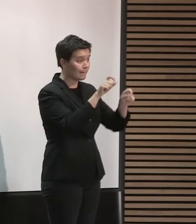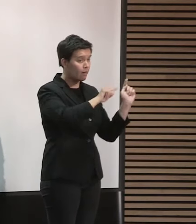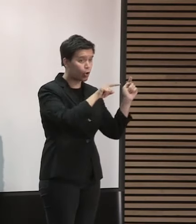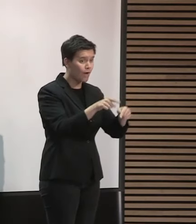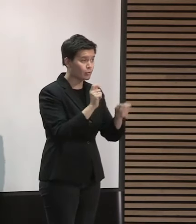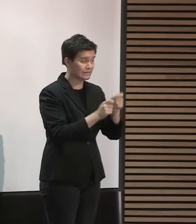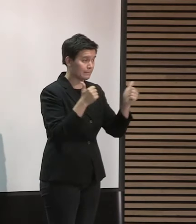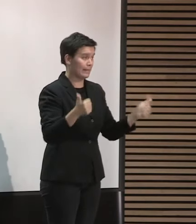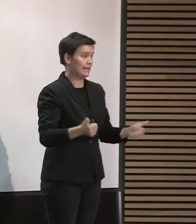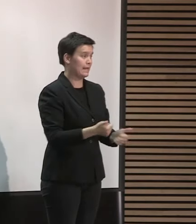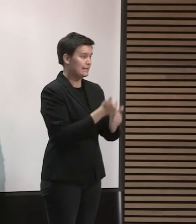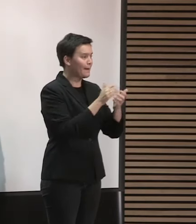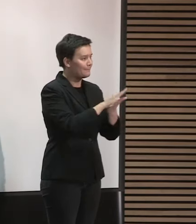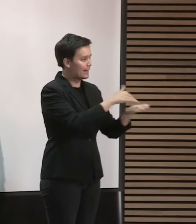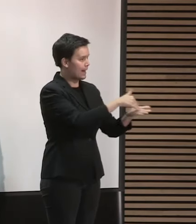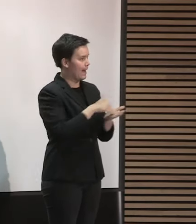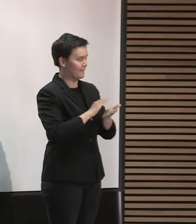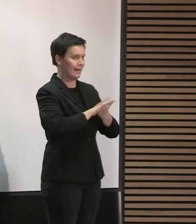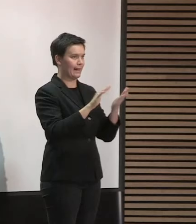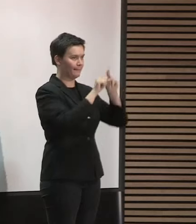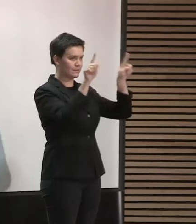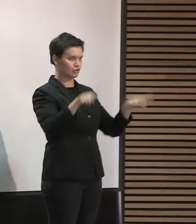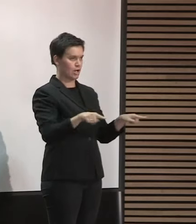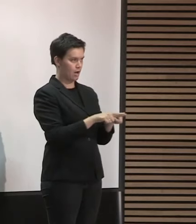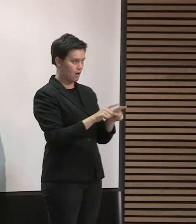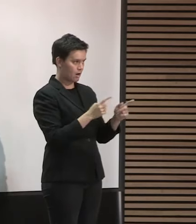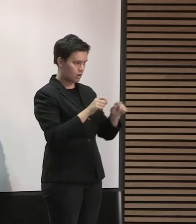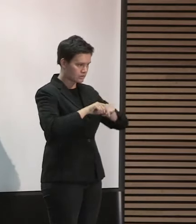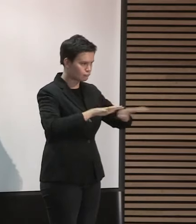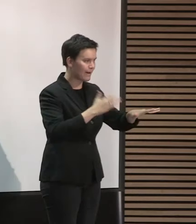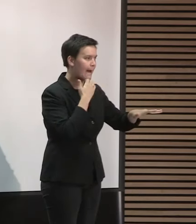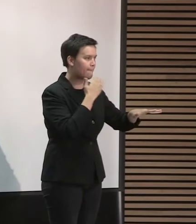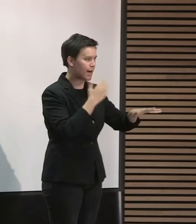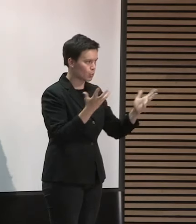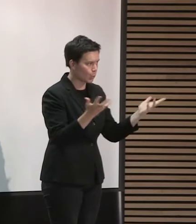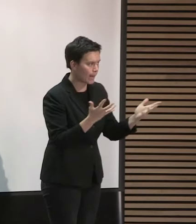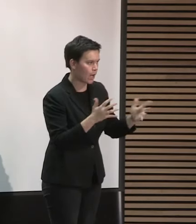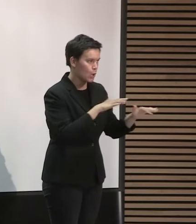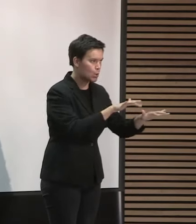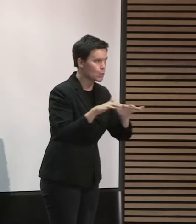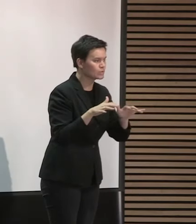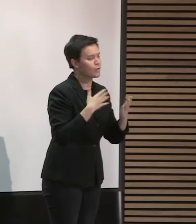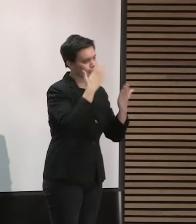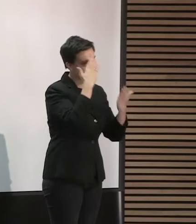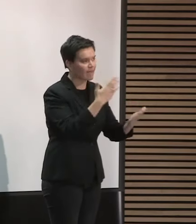keep a manual paper diary. We're aware that some of our senior citizens in particular